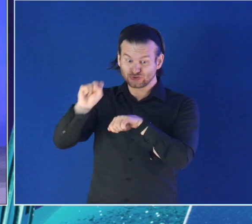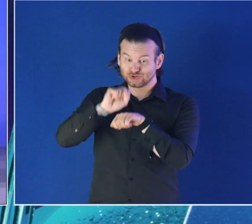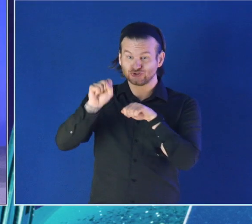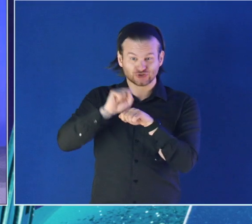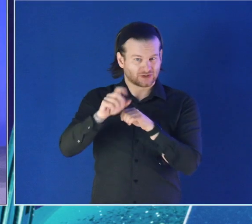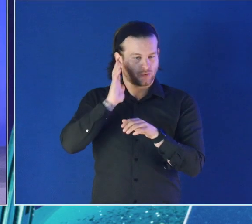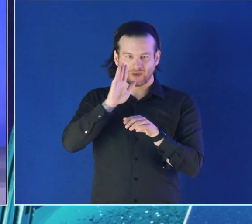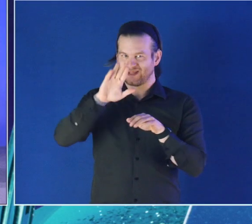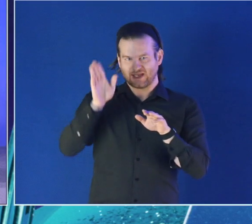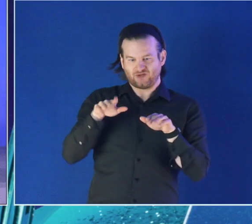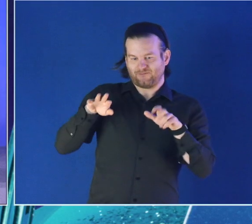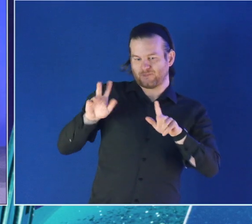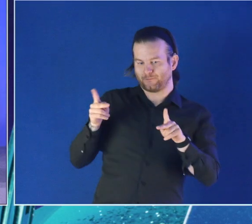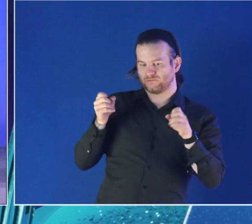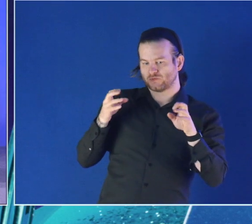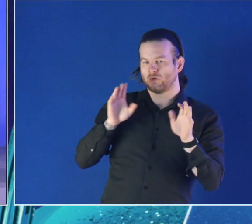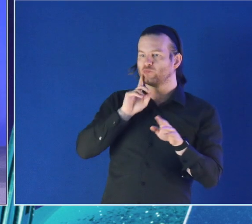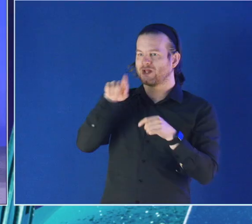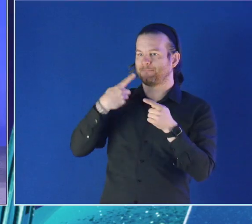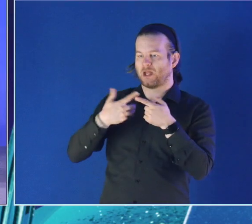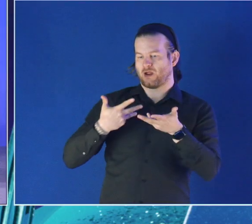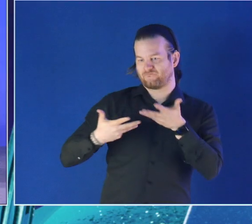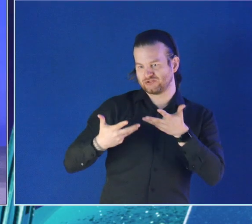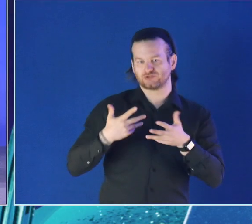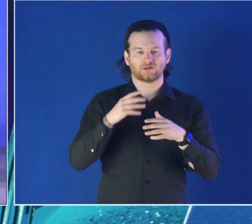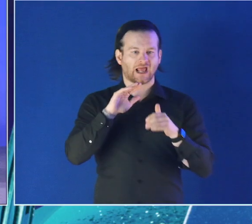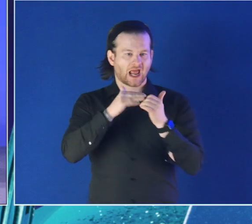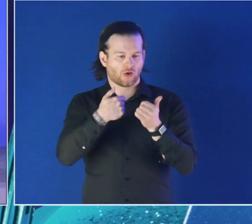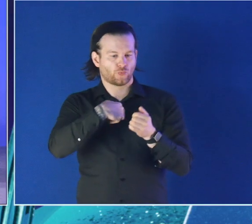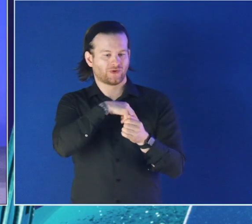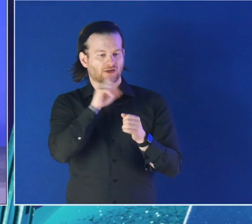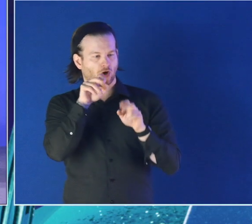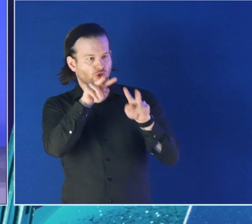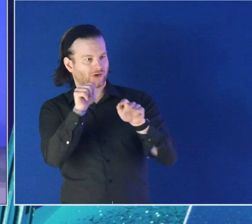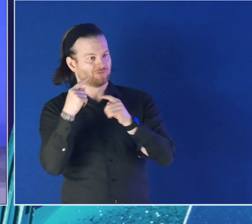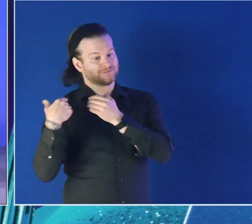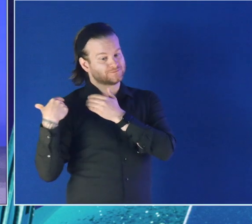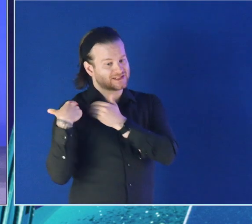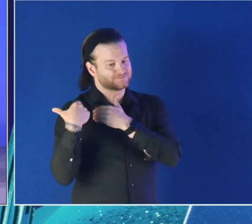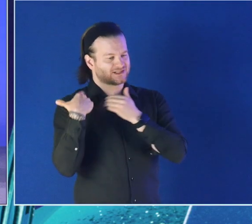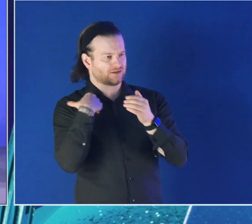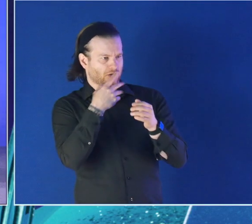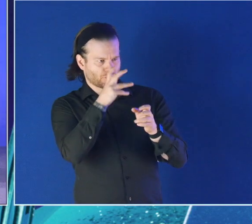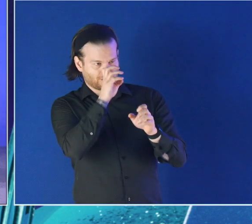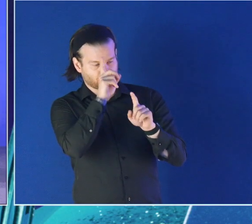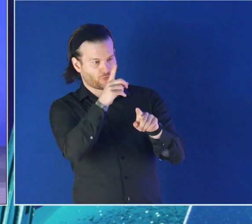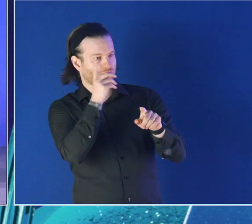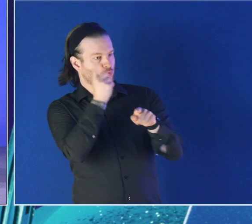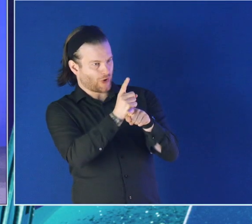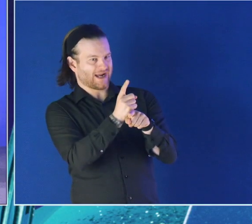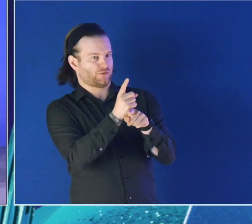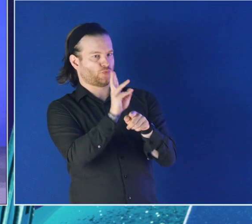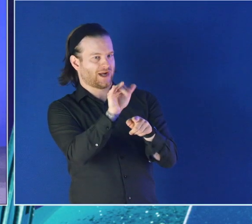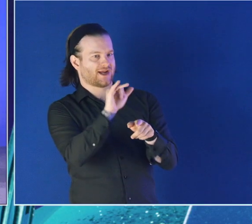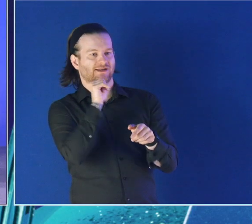about how do we do it responsibly. That's it. We have to do it with people. That's what makes it real. Thank you so much for joining us for this conversation.